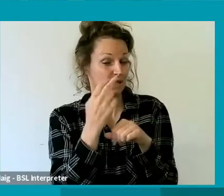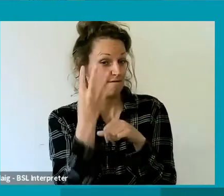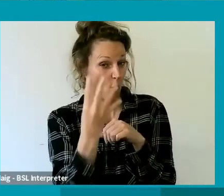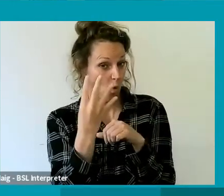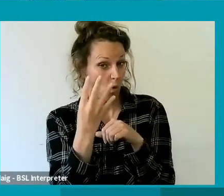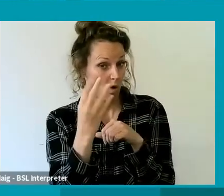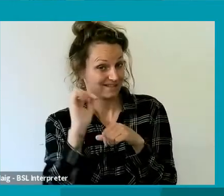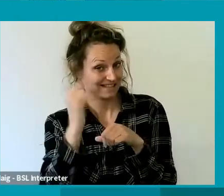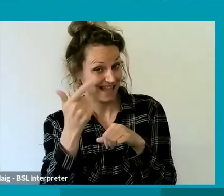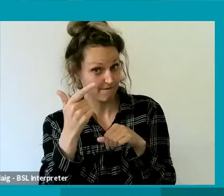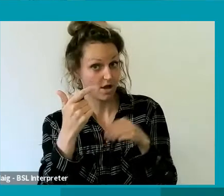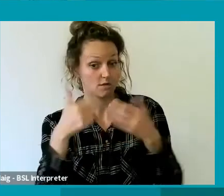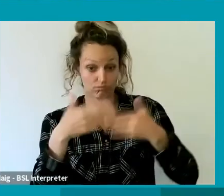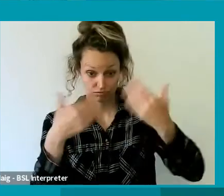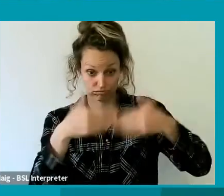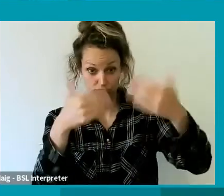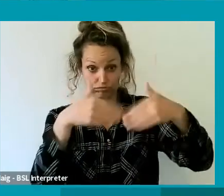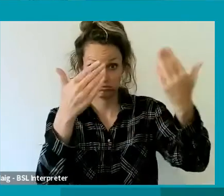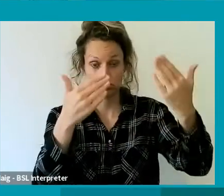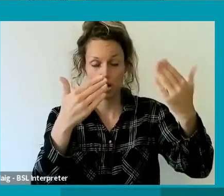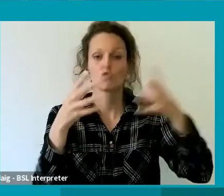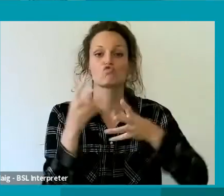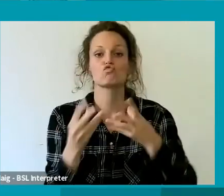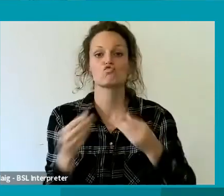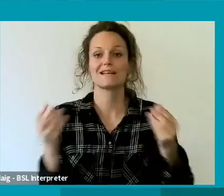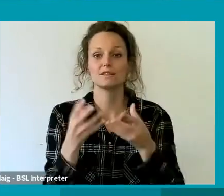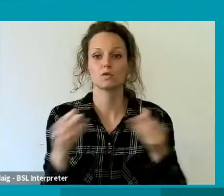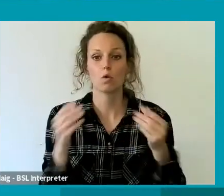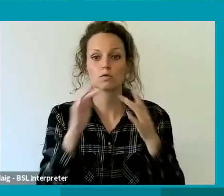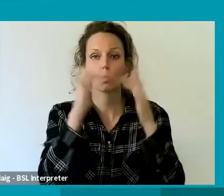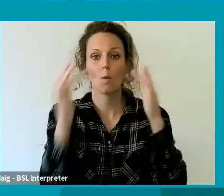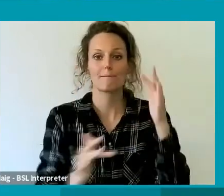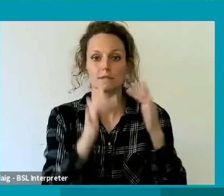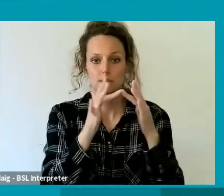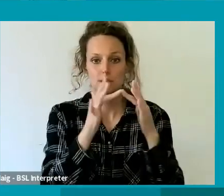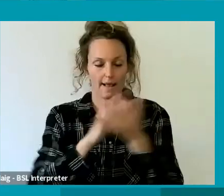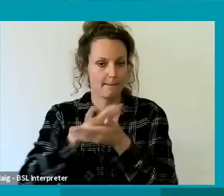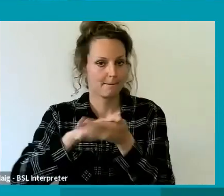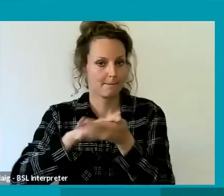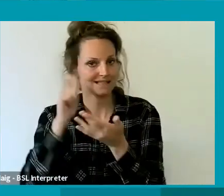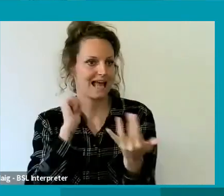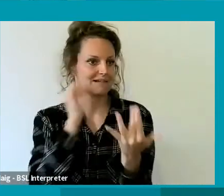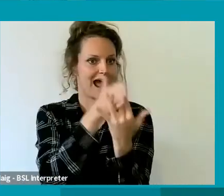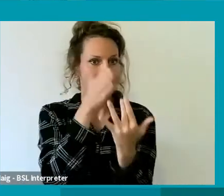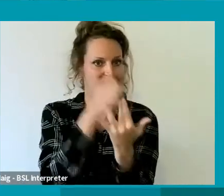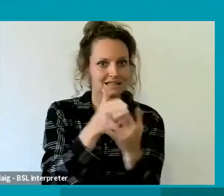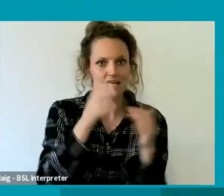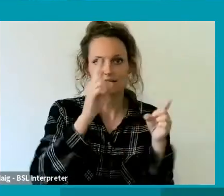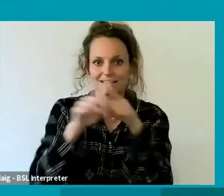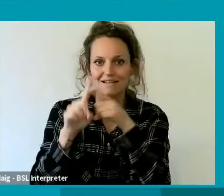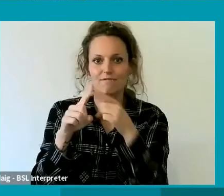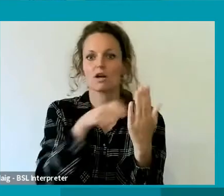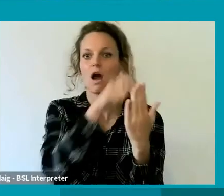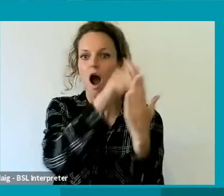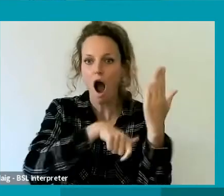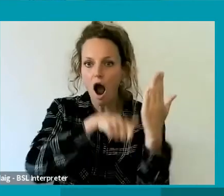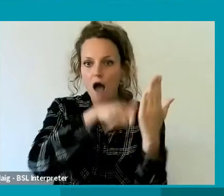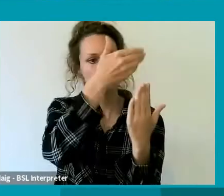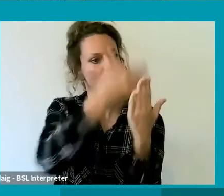you can use to access fabulous resources, tools, articles and information with regards to your job search journey.